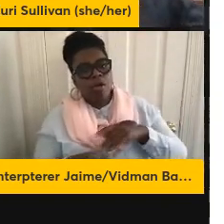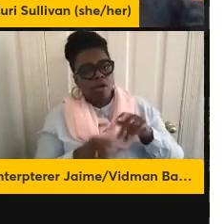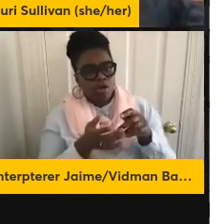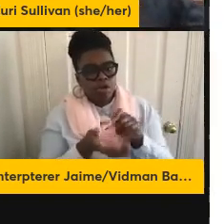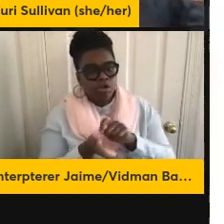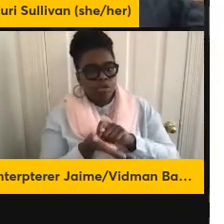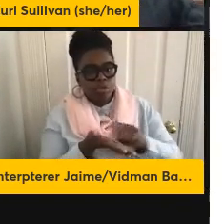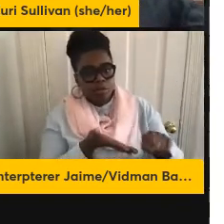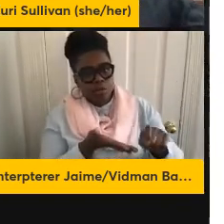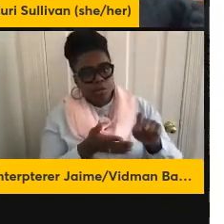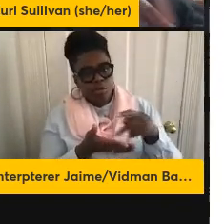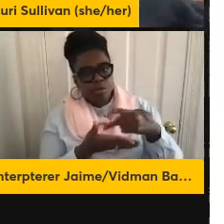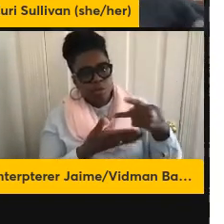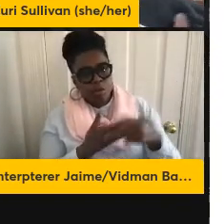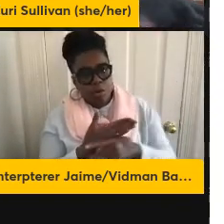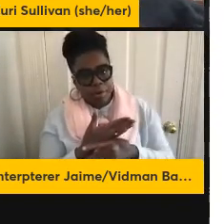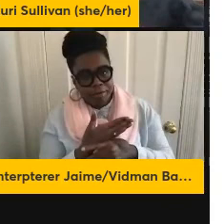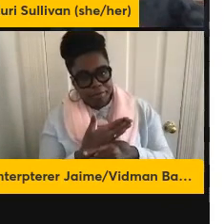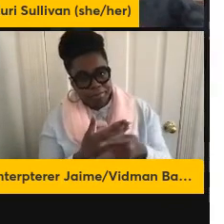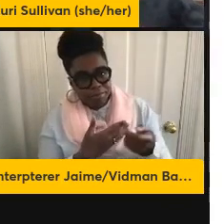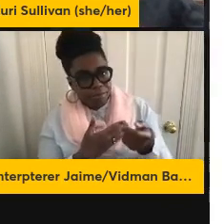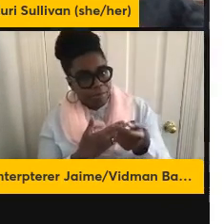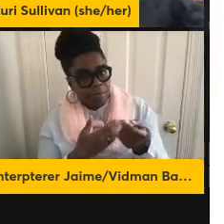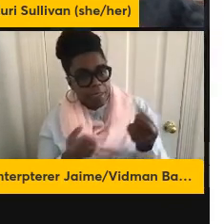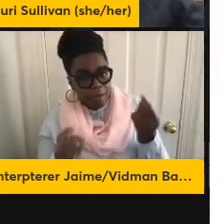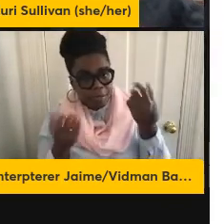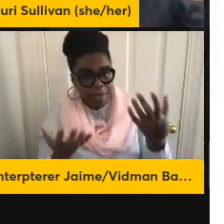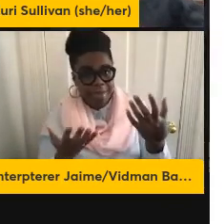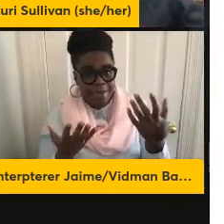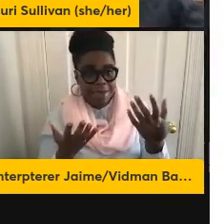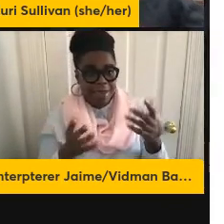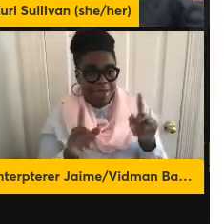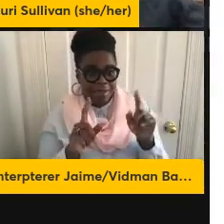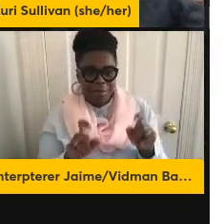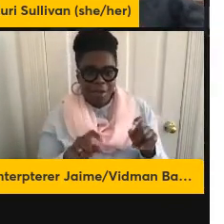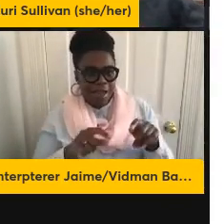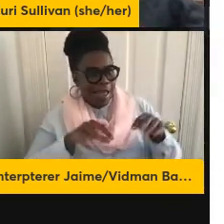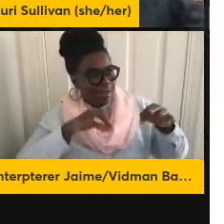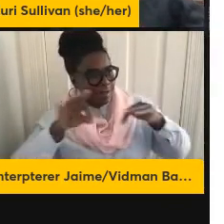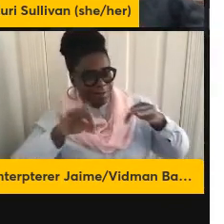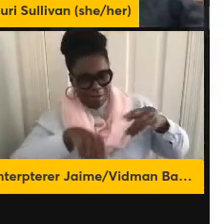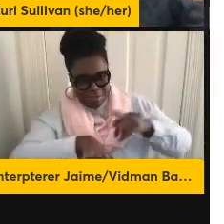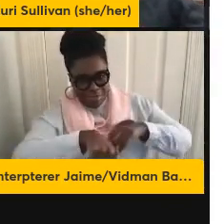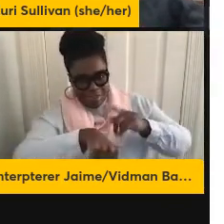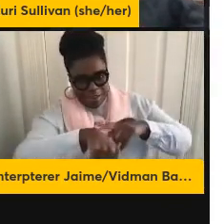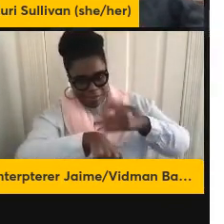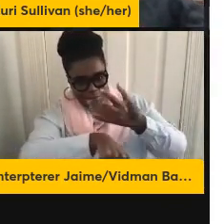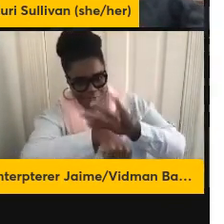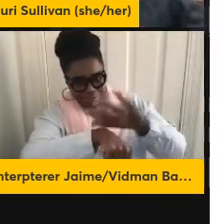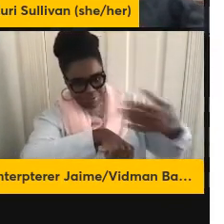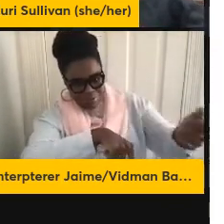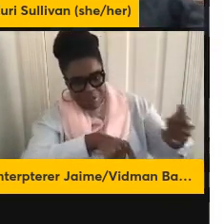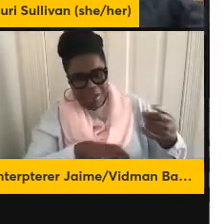And through a number of experiments that I don't have enough time to get into, we found that actually the opposite was true.